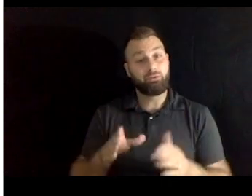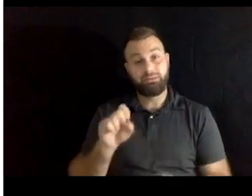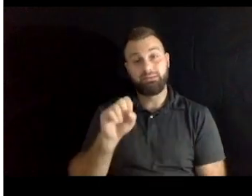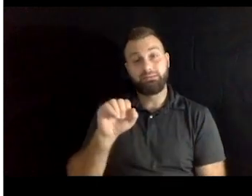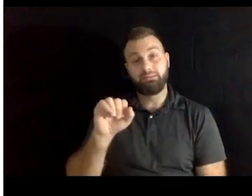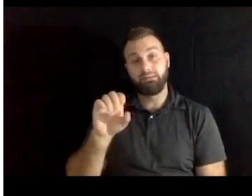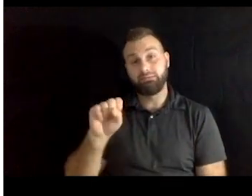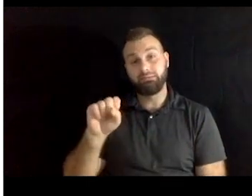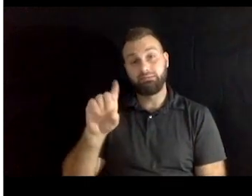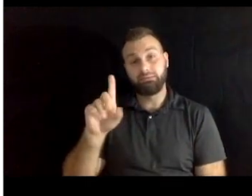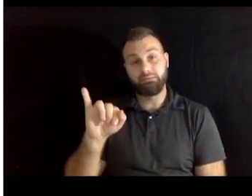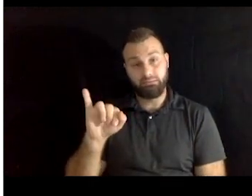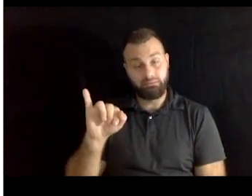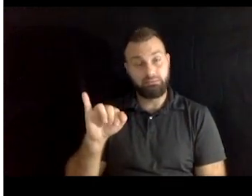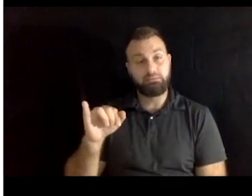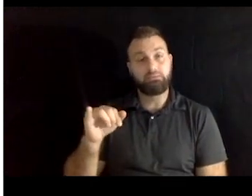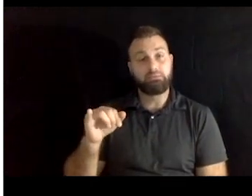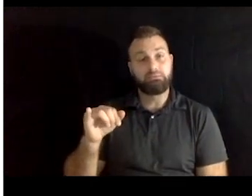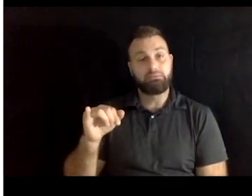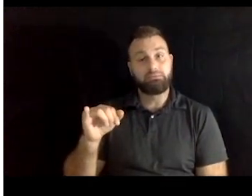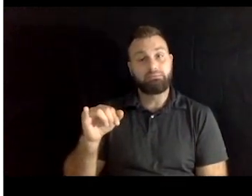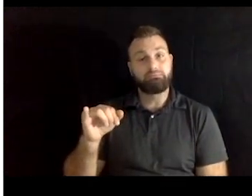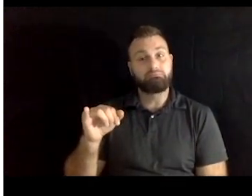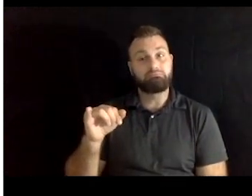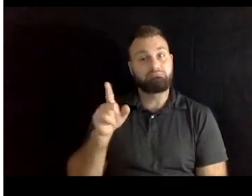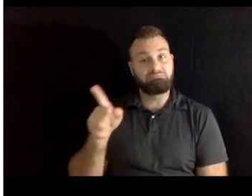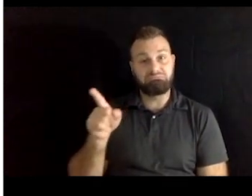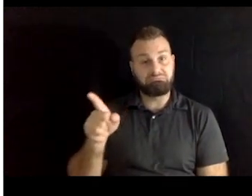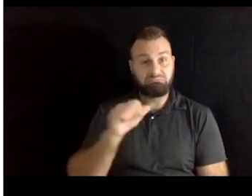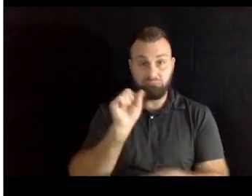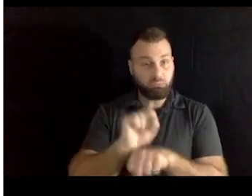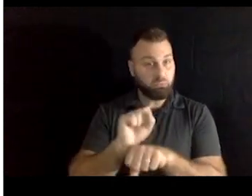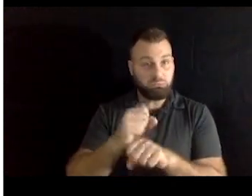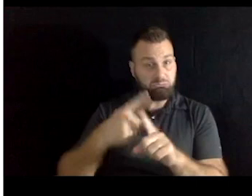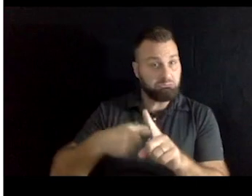Maybe they haven't been working for months. It could be that they haven't been